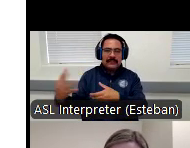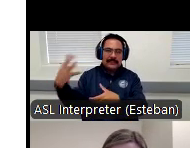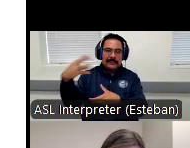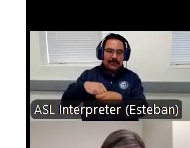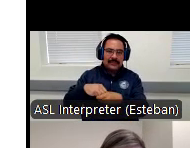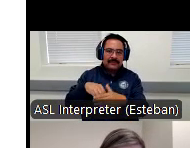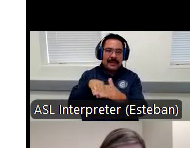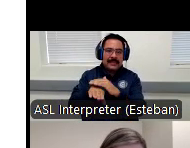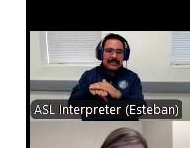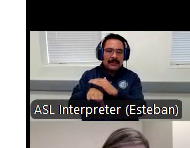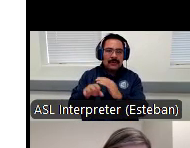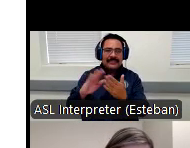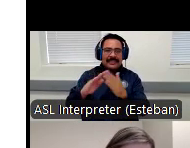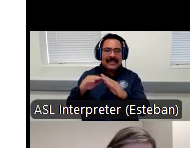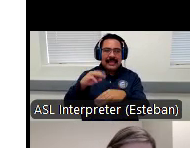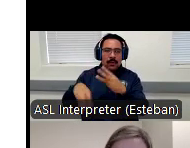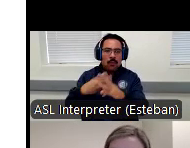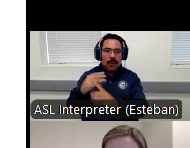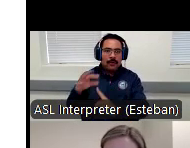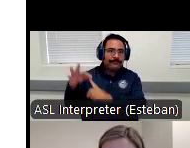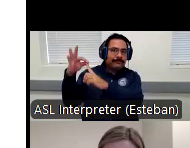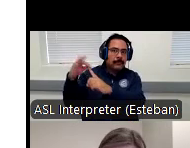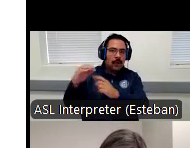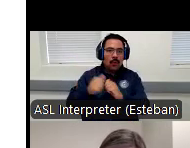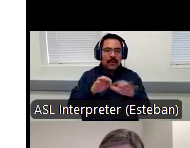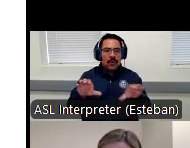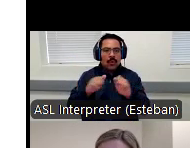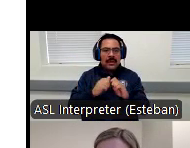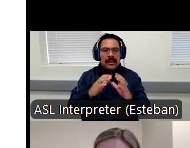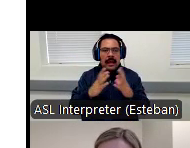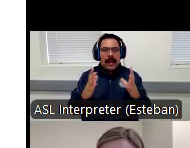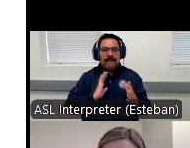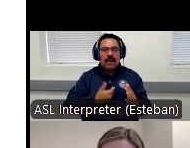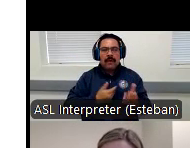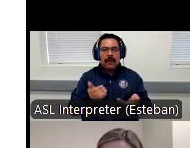in the world. And we do this through a lot of our partnerships that we have within the city,